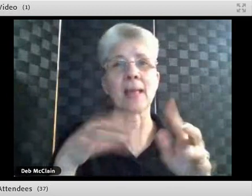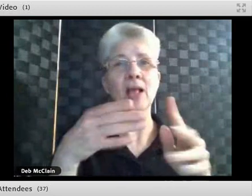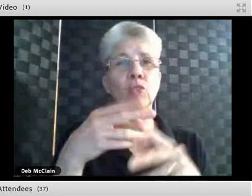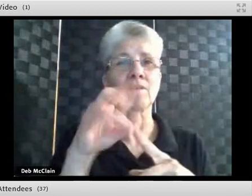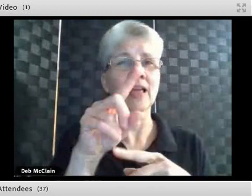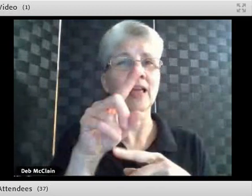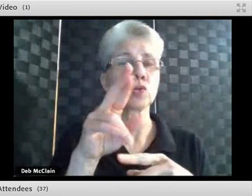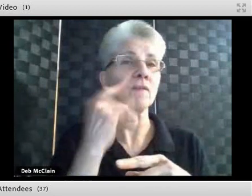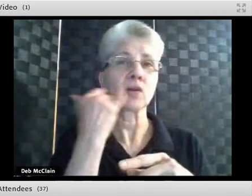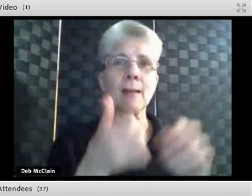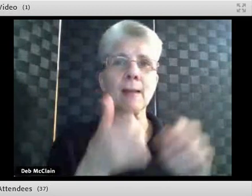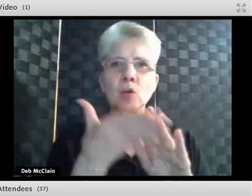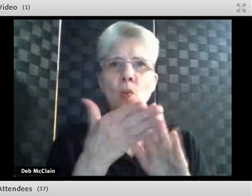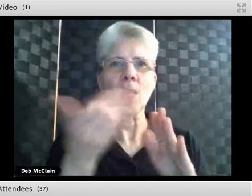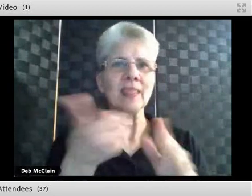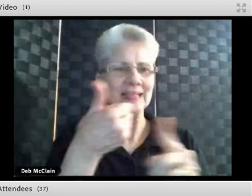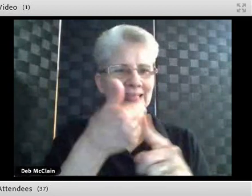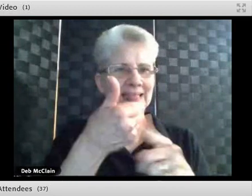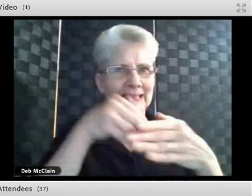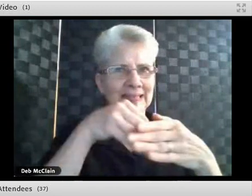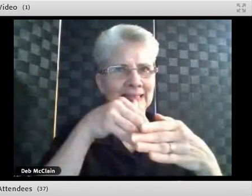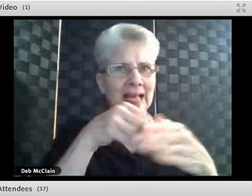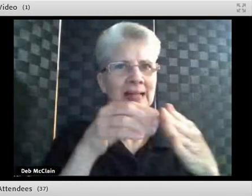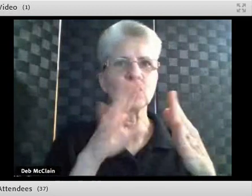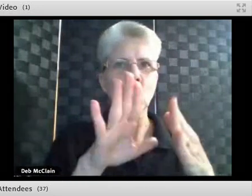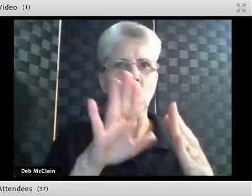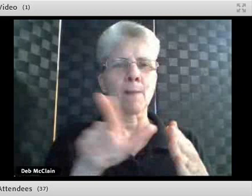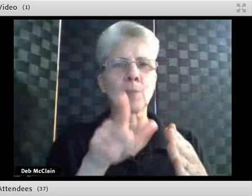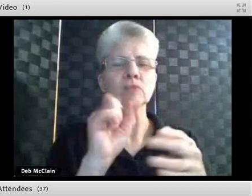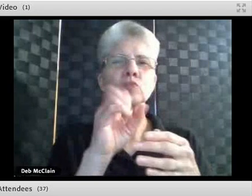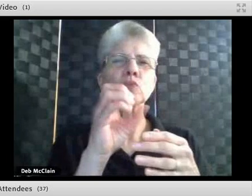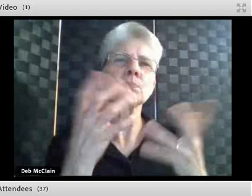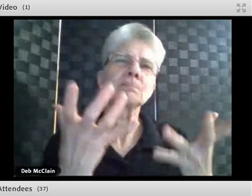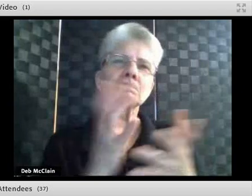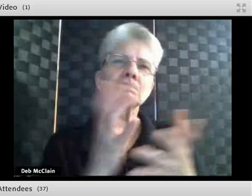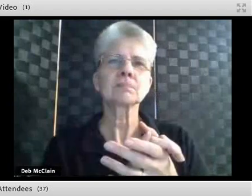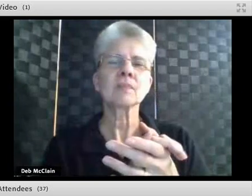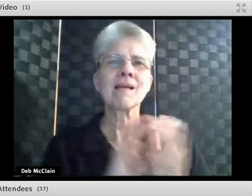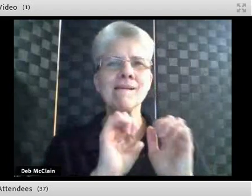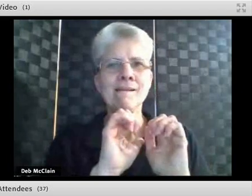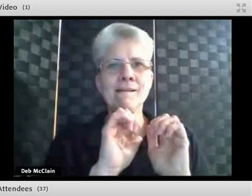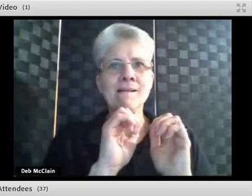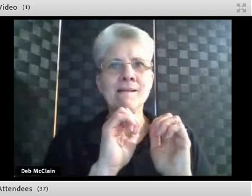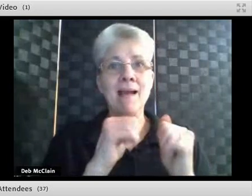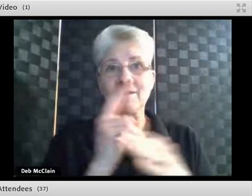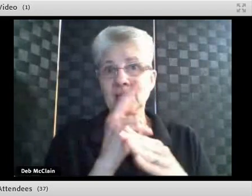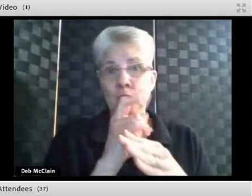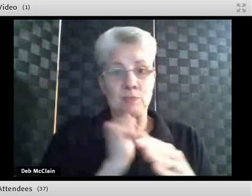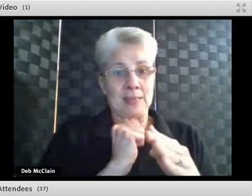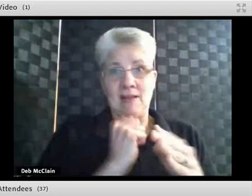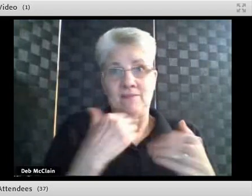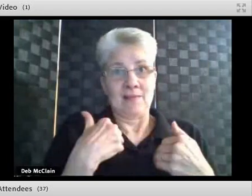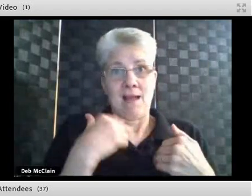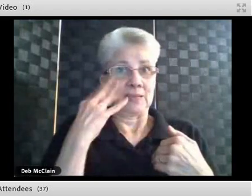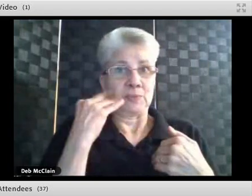or if you're not able to run things in-house. So I haven't used all of them personally,